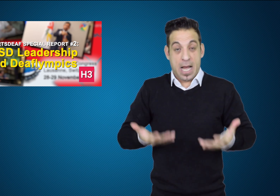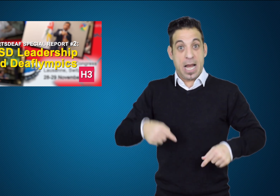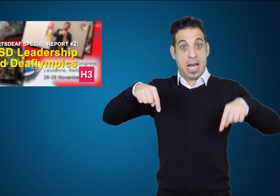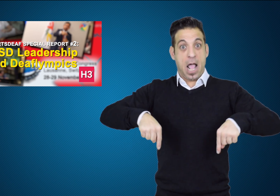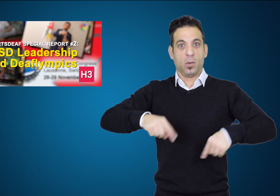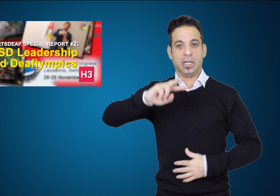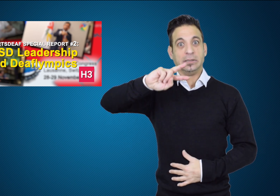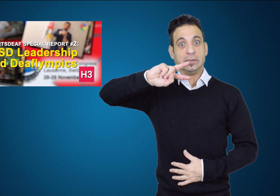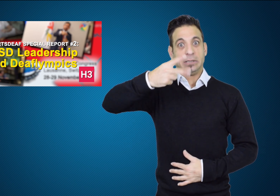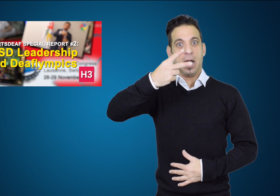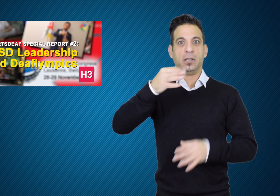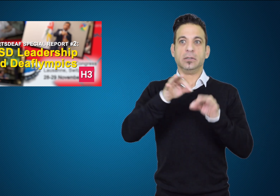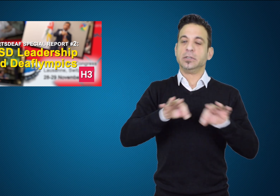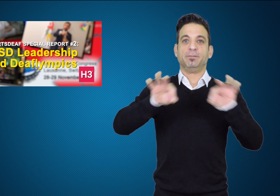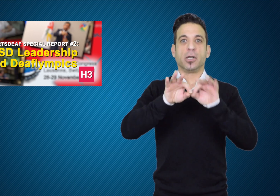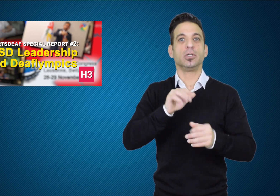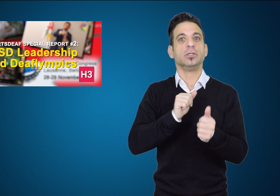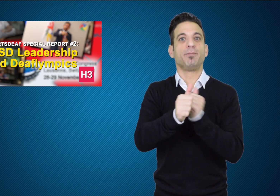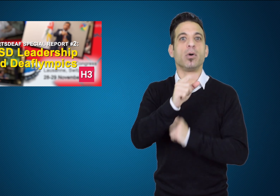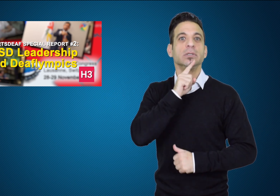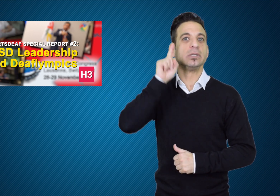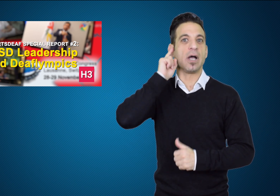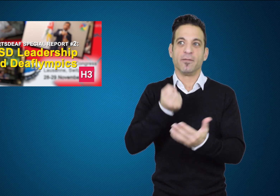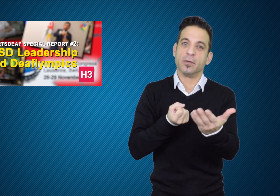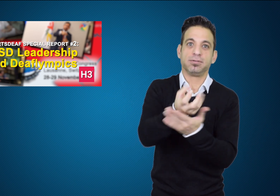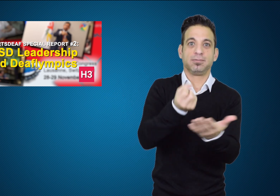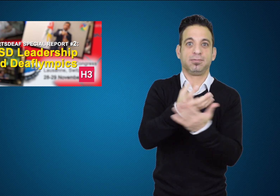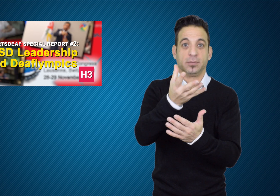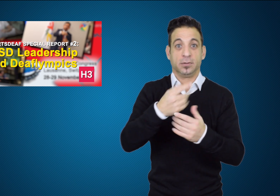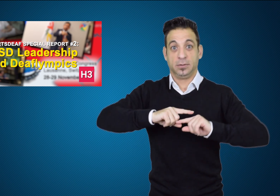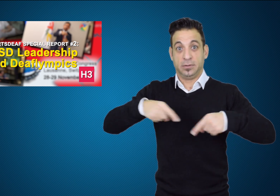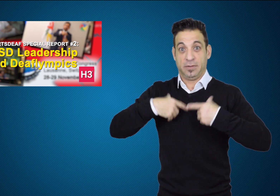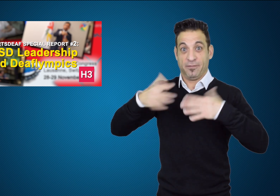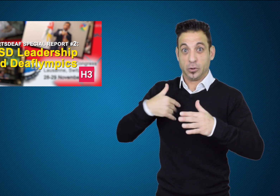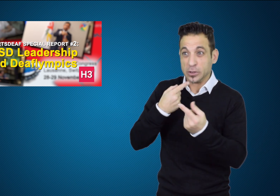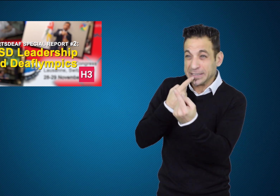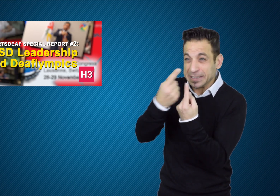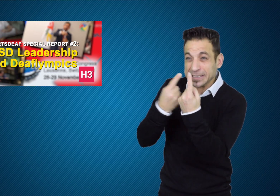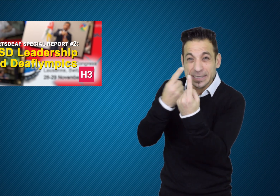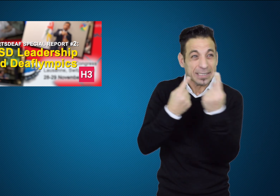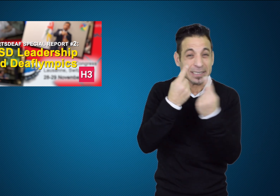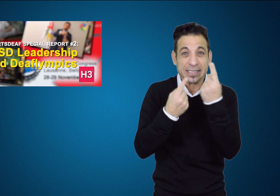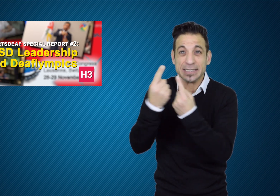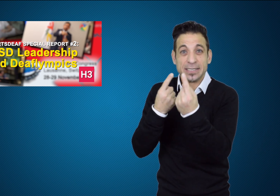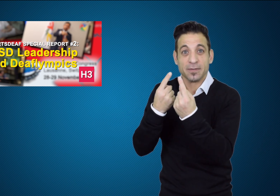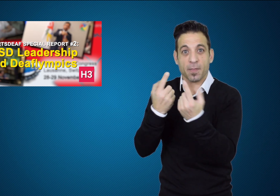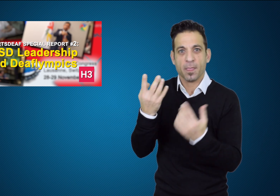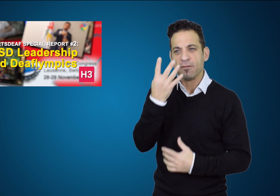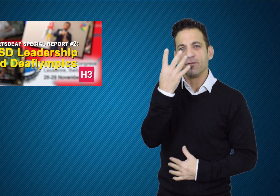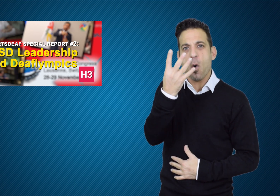In this second SportsDeaf special report, we reported what